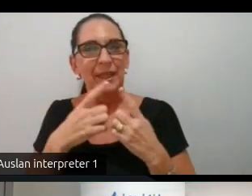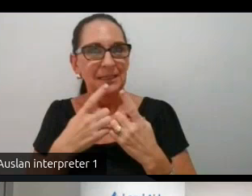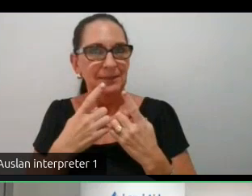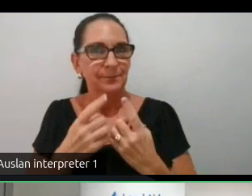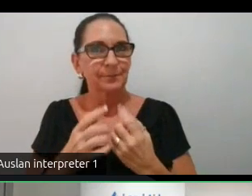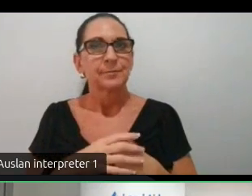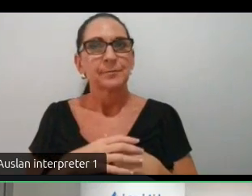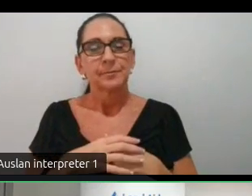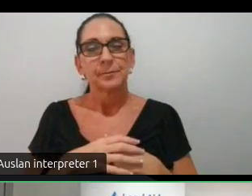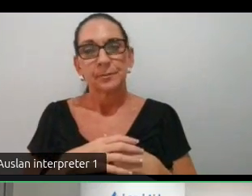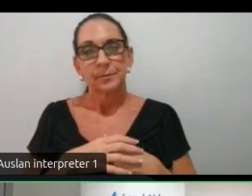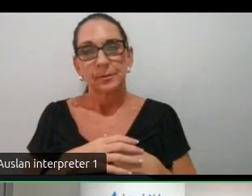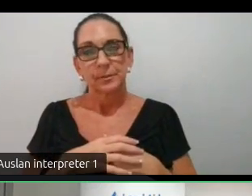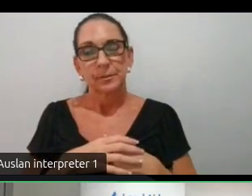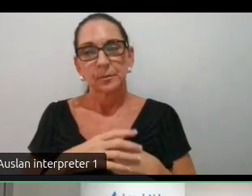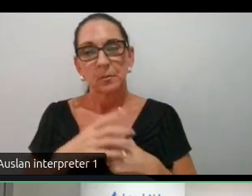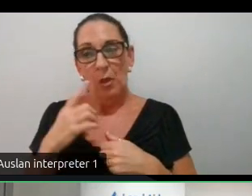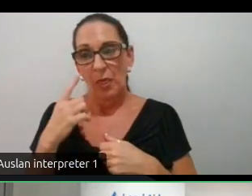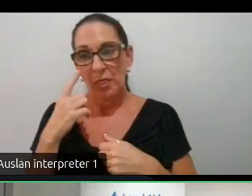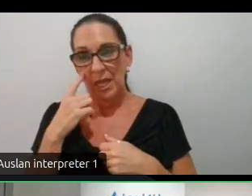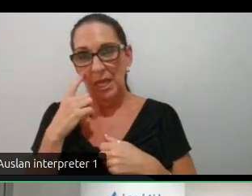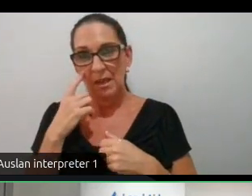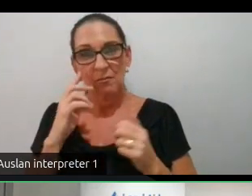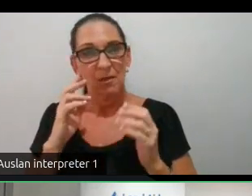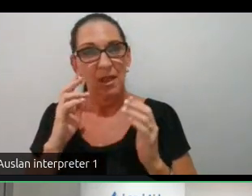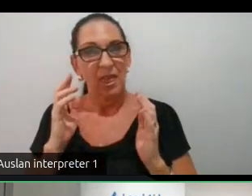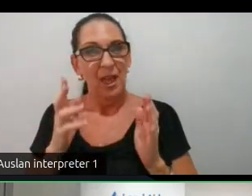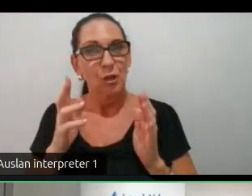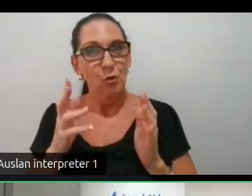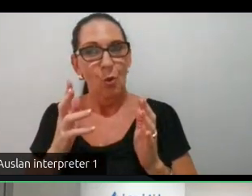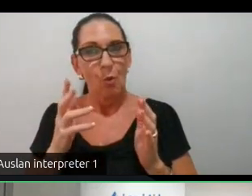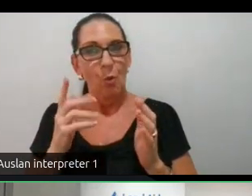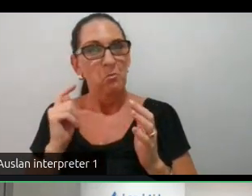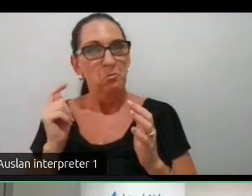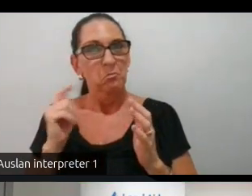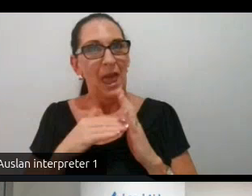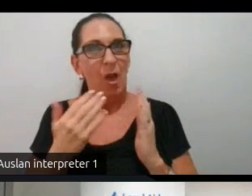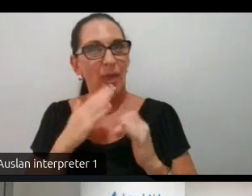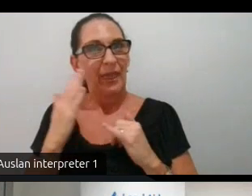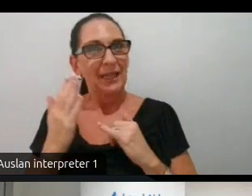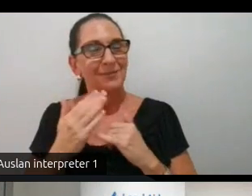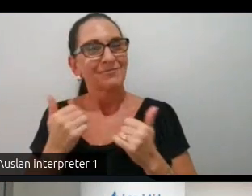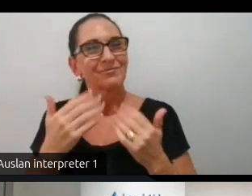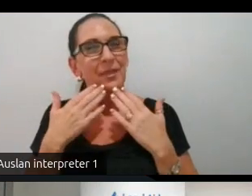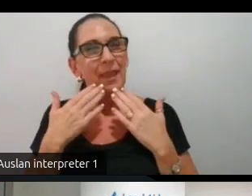can read and download. And I think I think that's we're getting to the end of the webinar today. So,